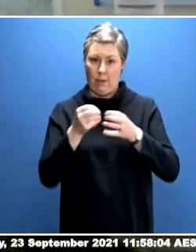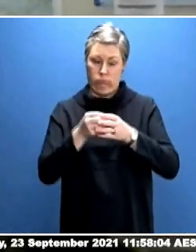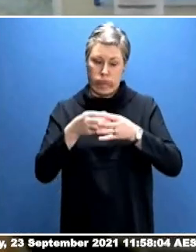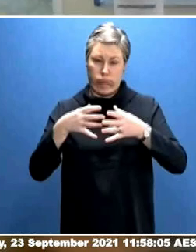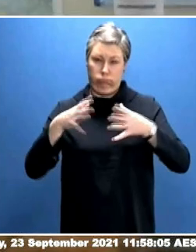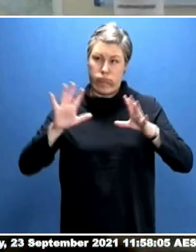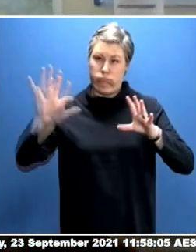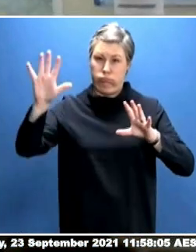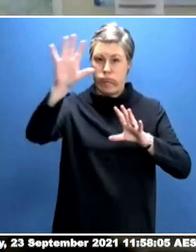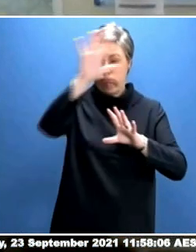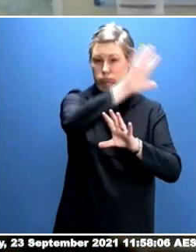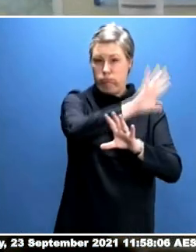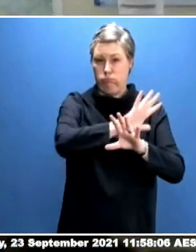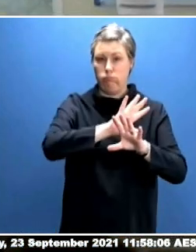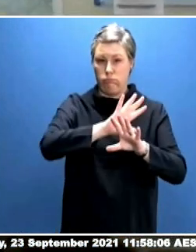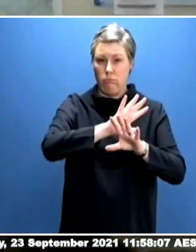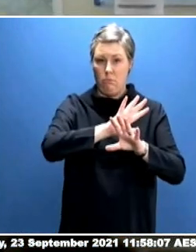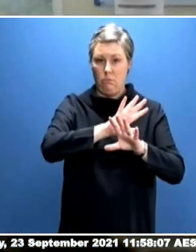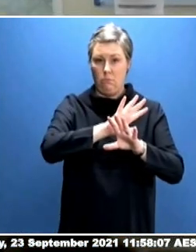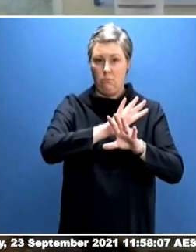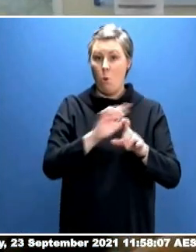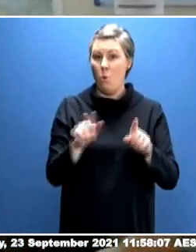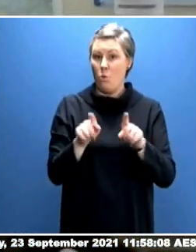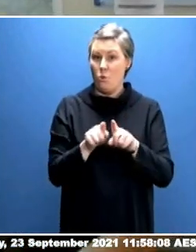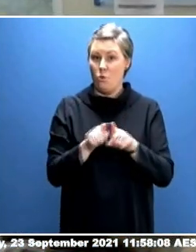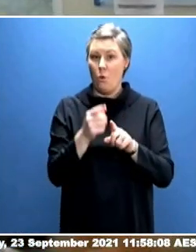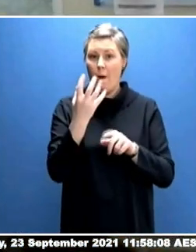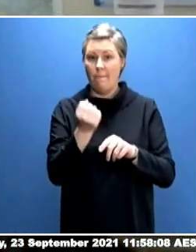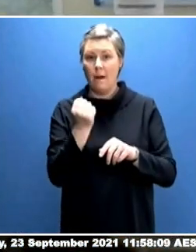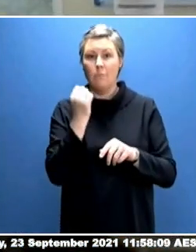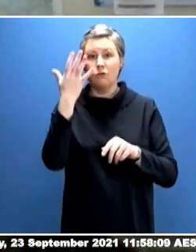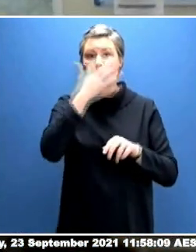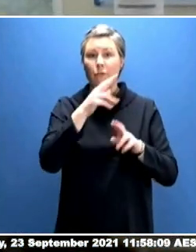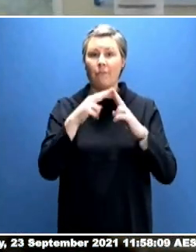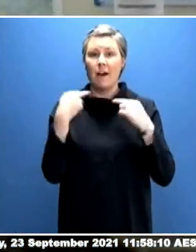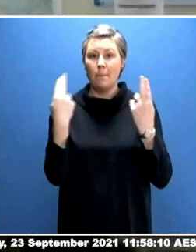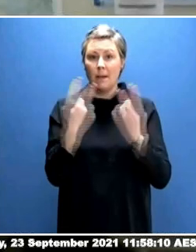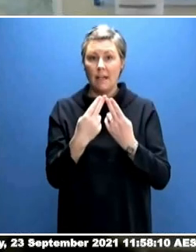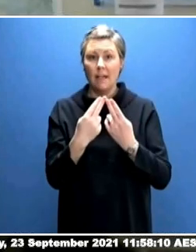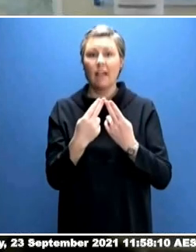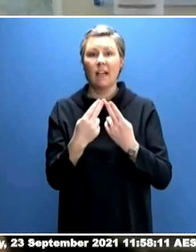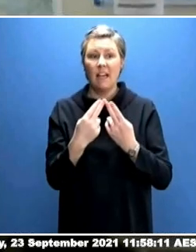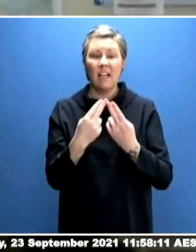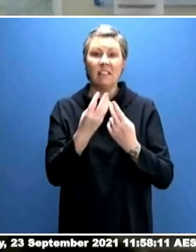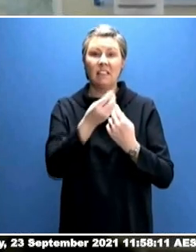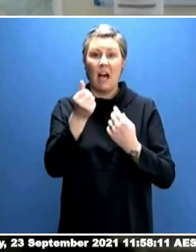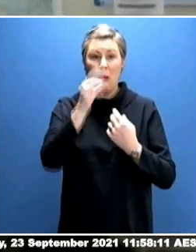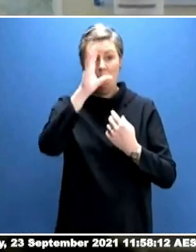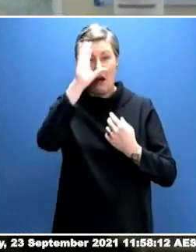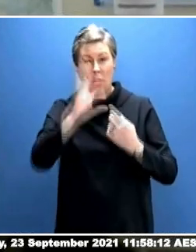including family living in a remote, regional and also in an urban setting. So, quite a mix.